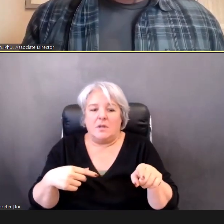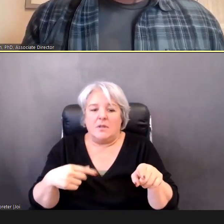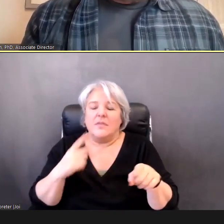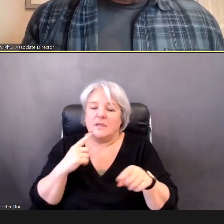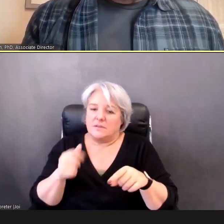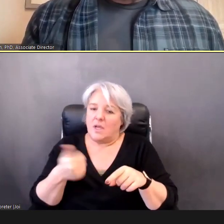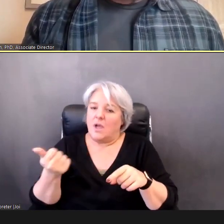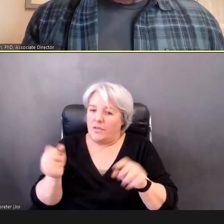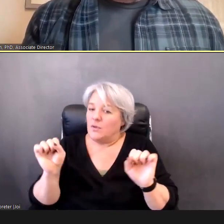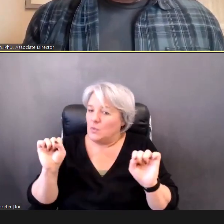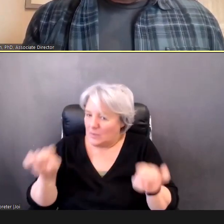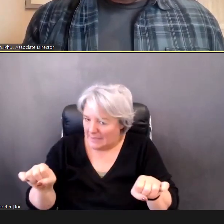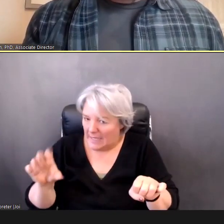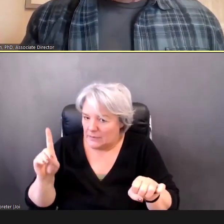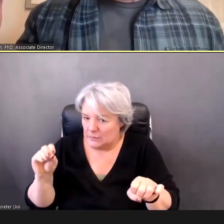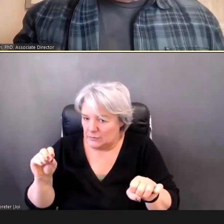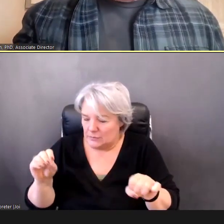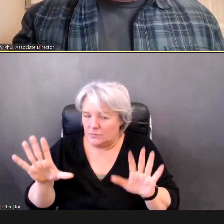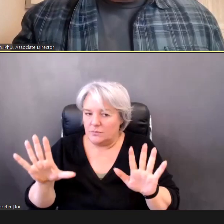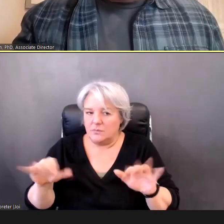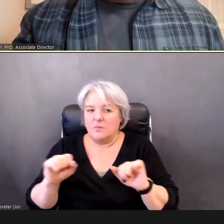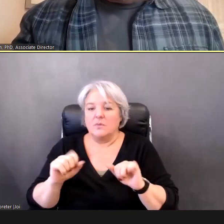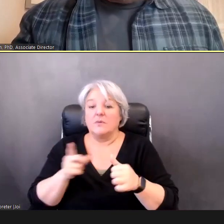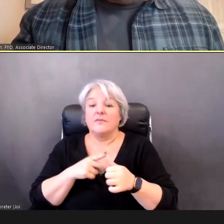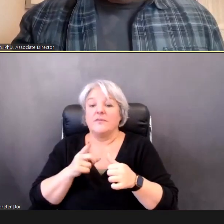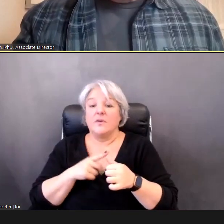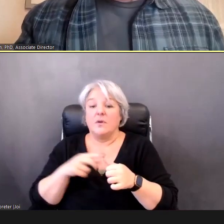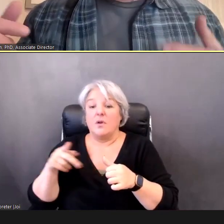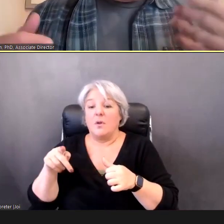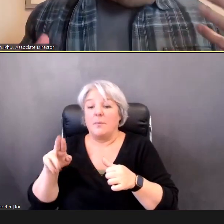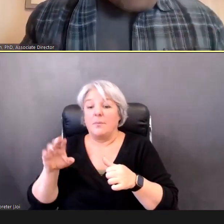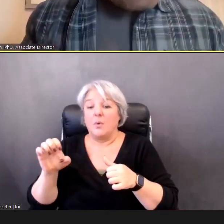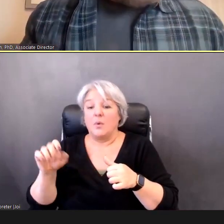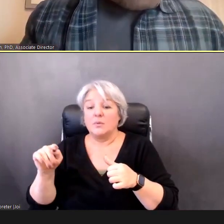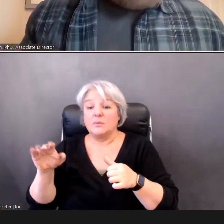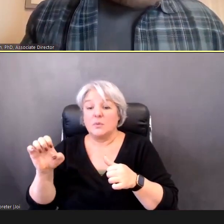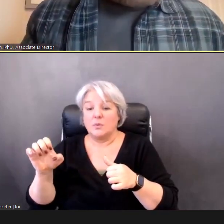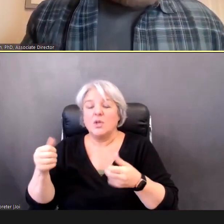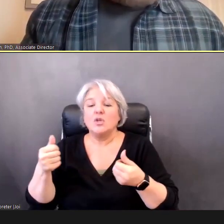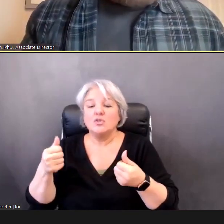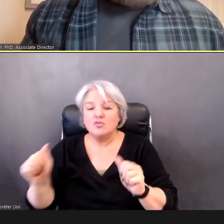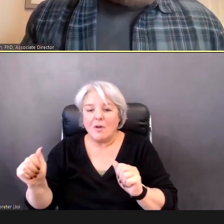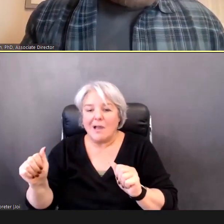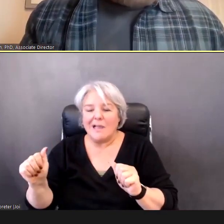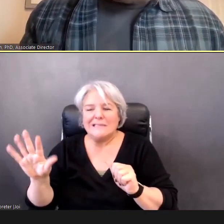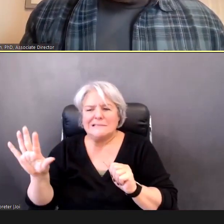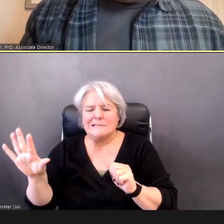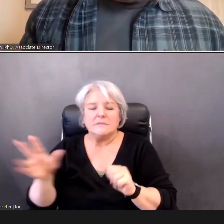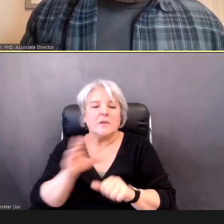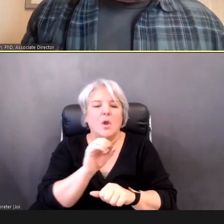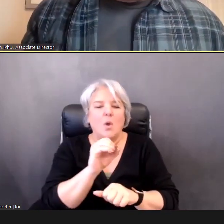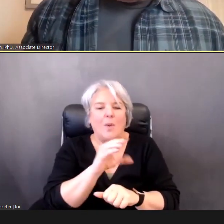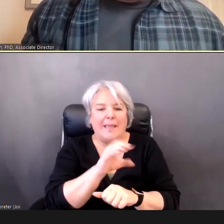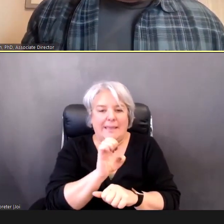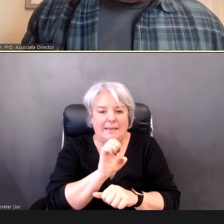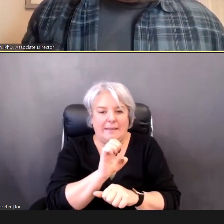you can do one is if you're using p tone you can try